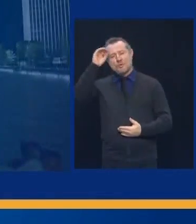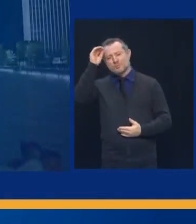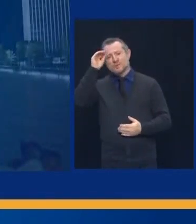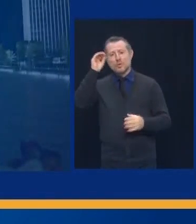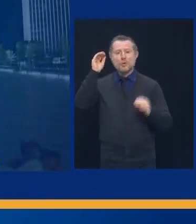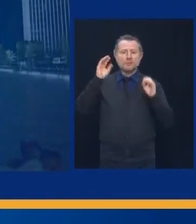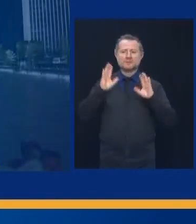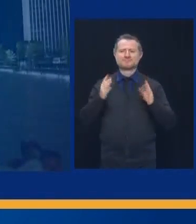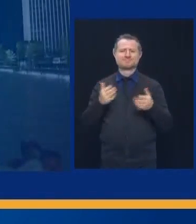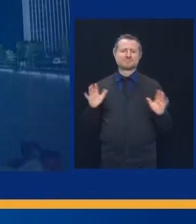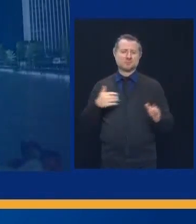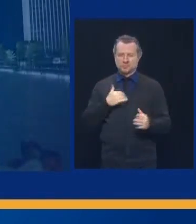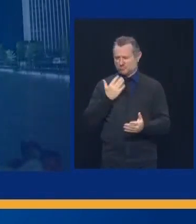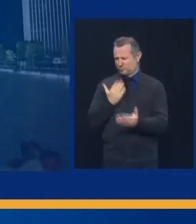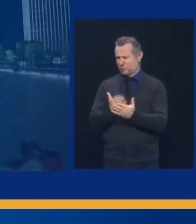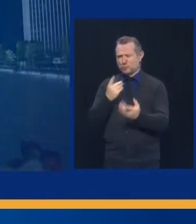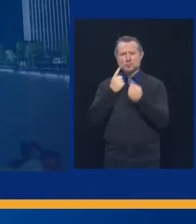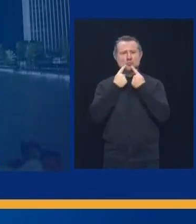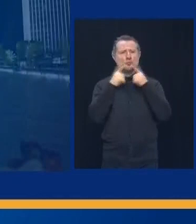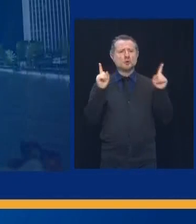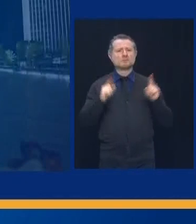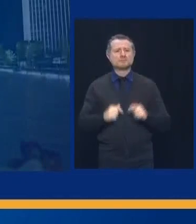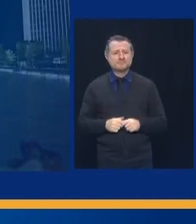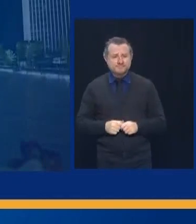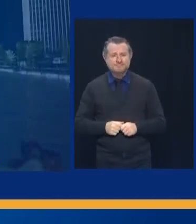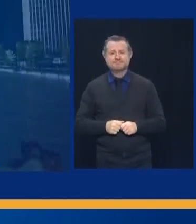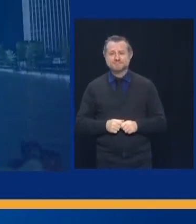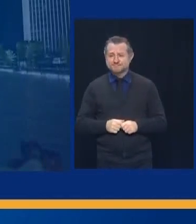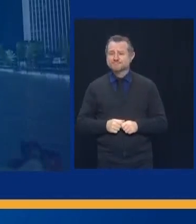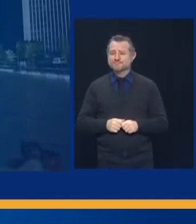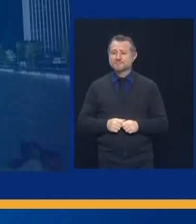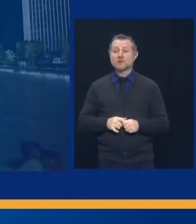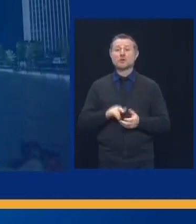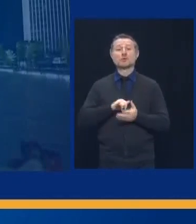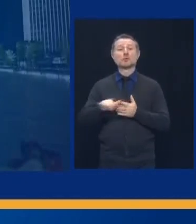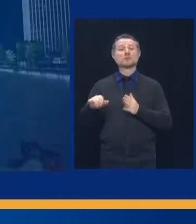IT'S NOT A THEORETICAL DEBATE. THESE ARE FACTS. RIGHT? WE NOW HAVE NUMBERS, AND WE HAVE